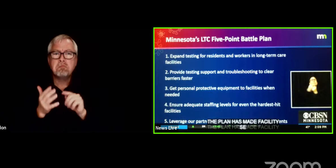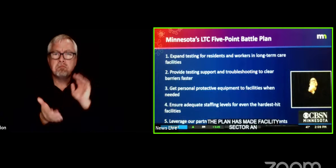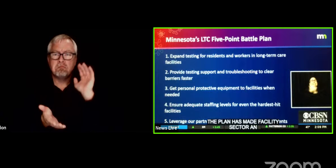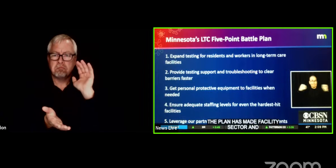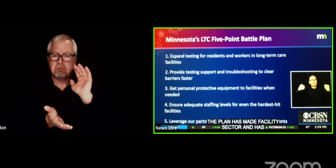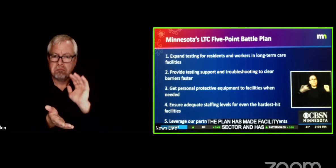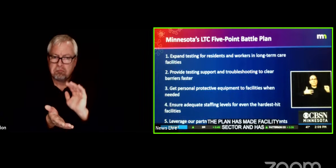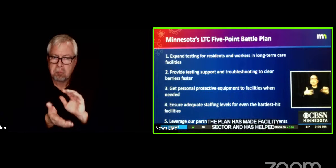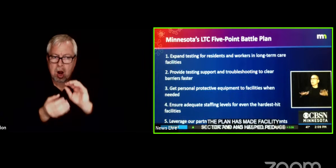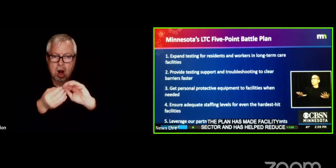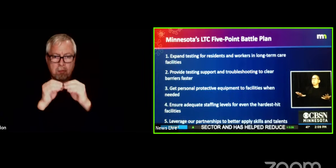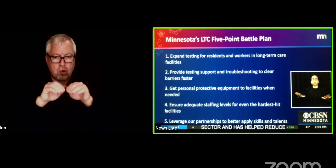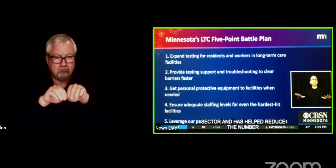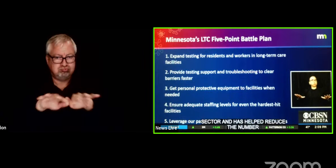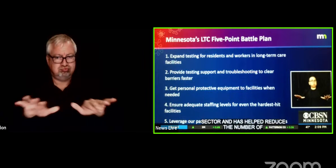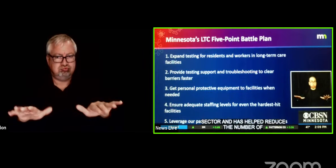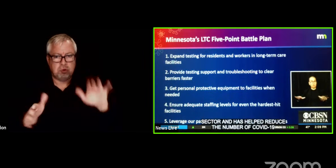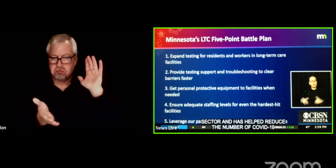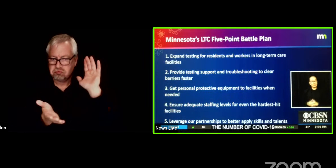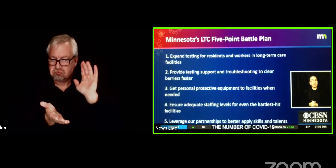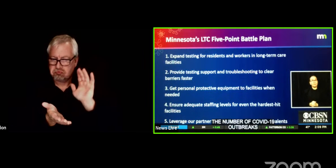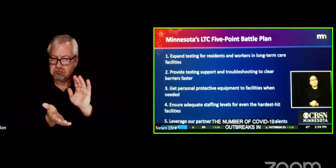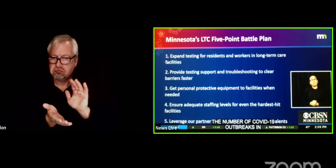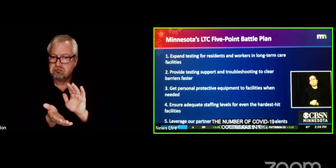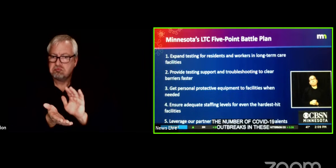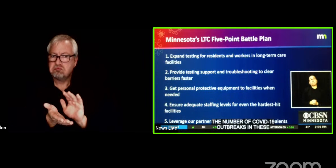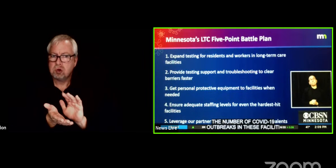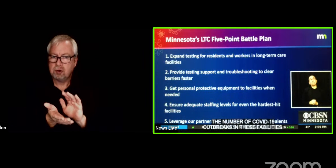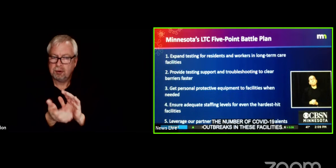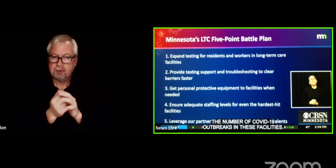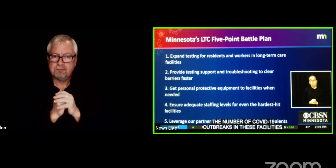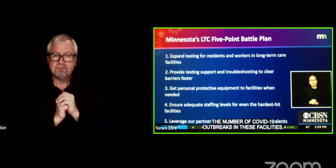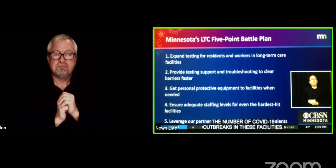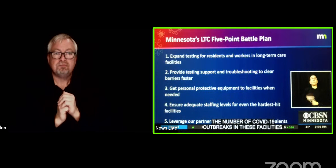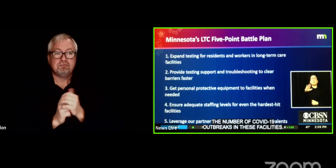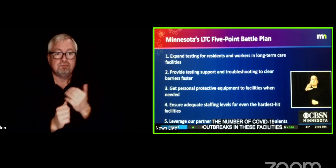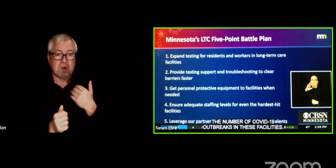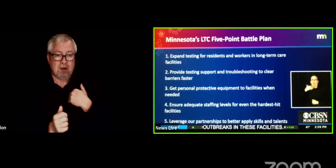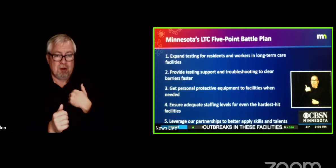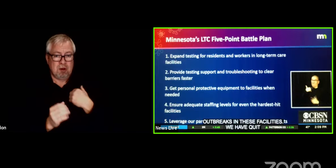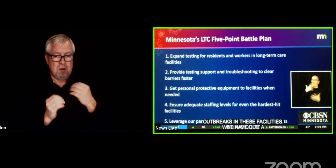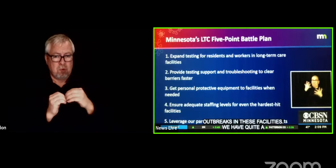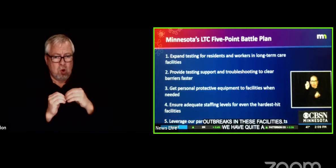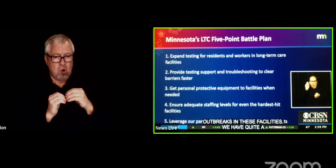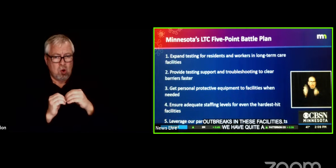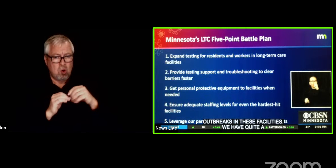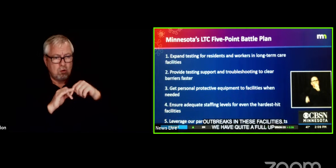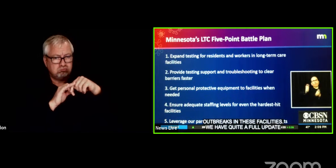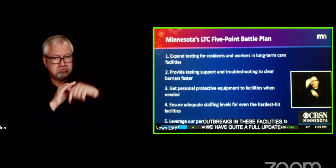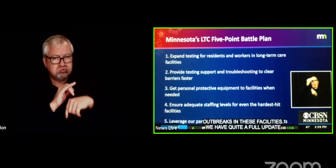WE HAVE A -- QUITE A FULL UPDATE ON OUR HEALTH DEPARTMENT WEBSITE BUT I JUST WANT TO GIVE YOU A FEW BRIEF HIGHLIGHTS